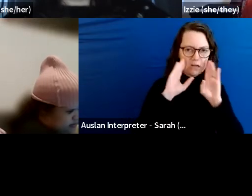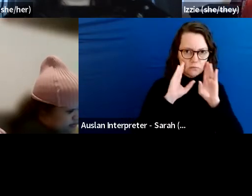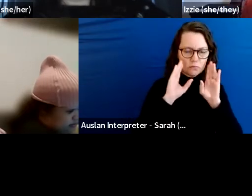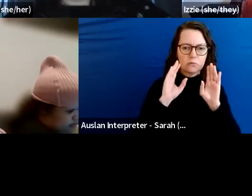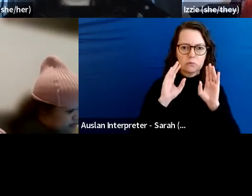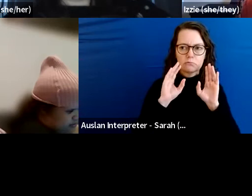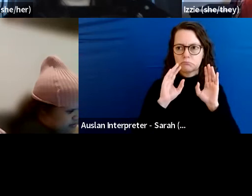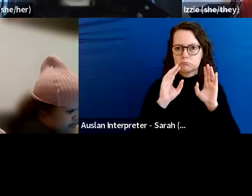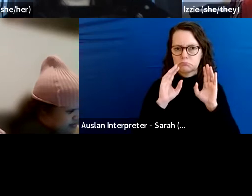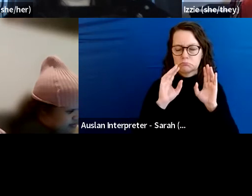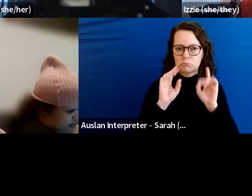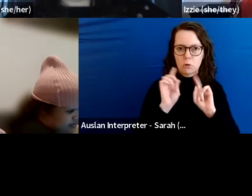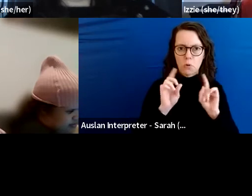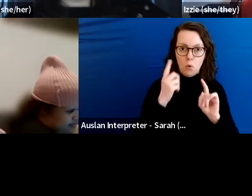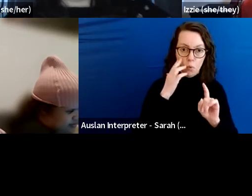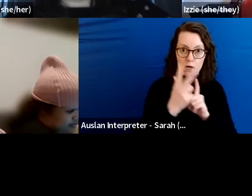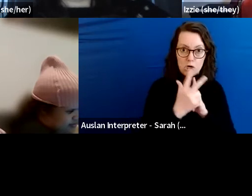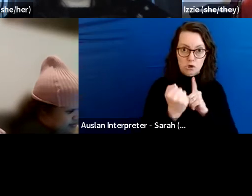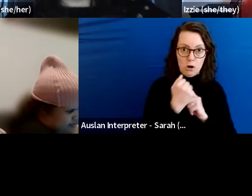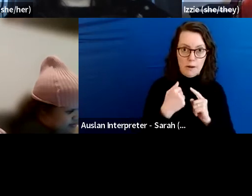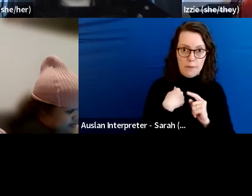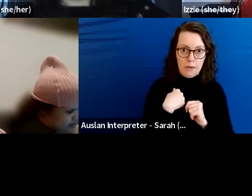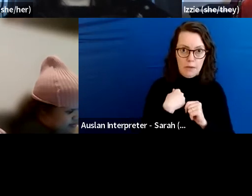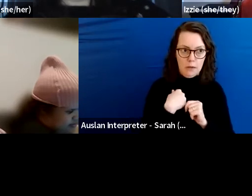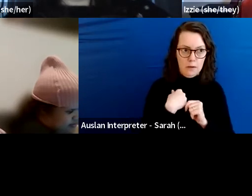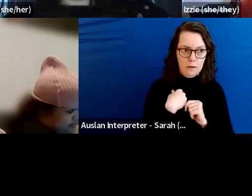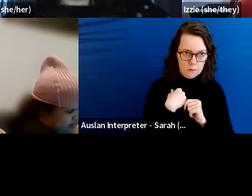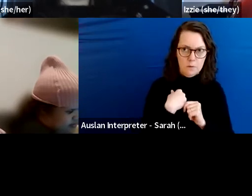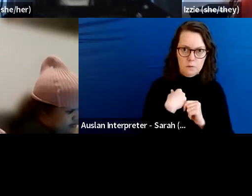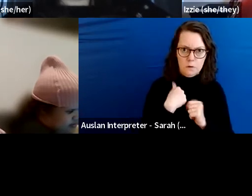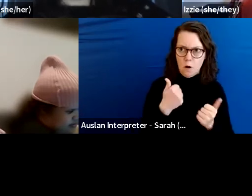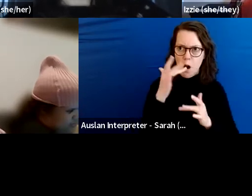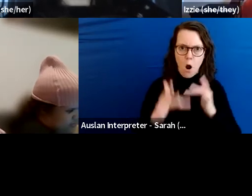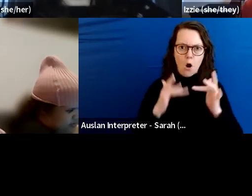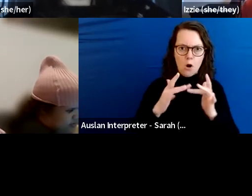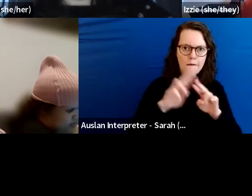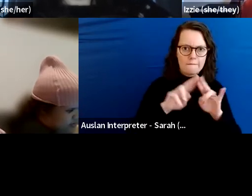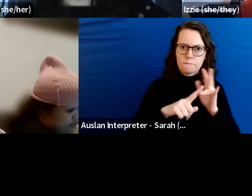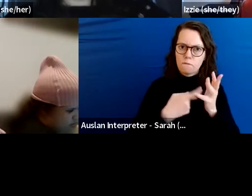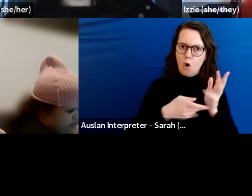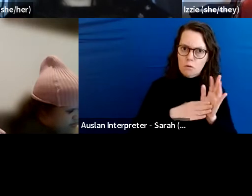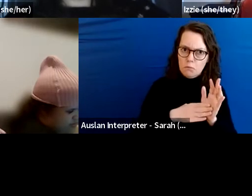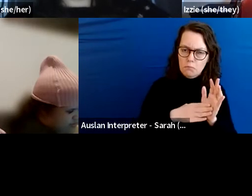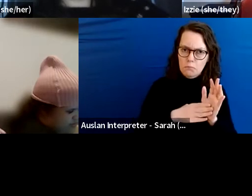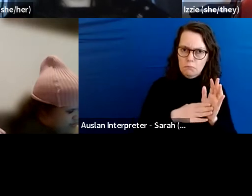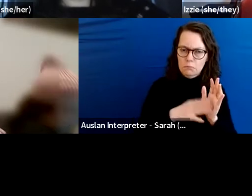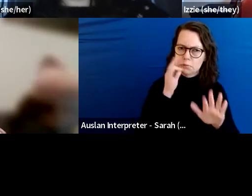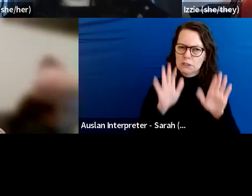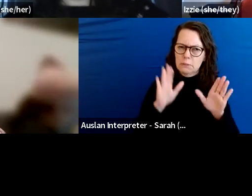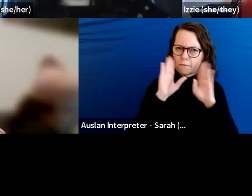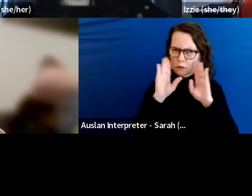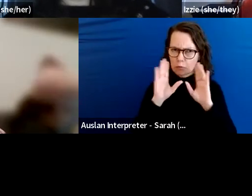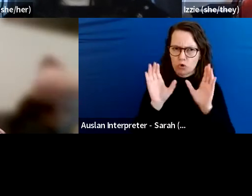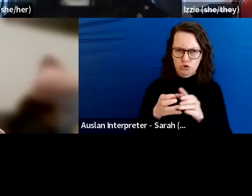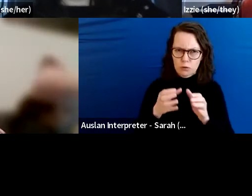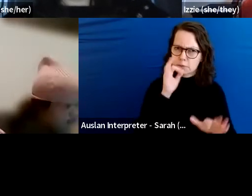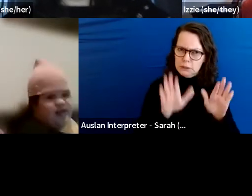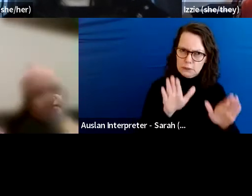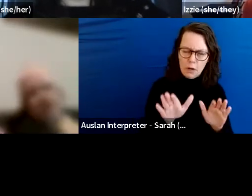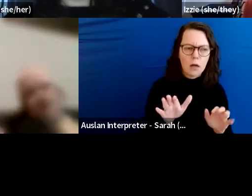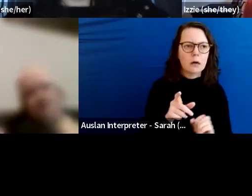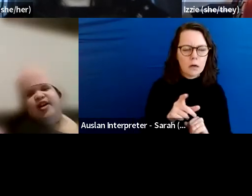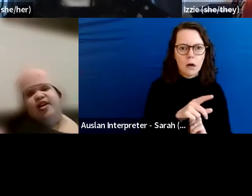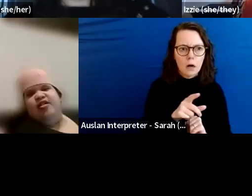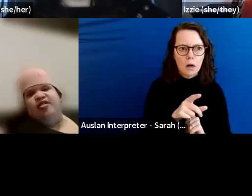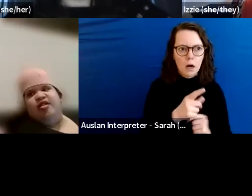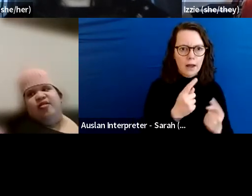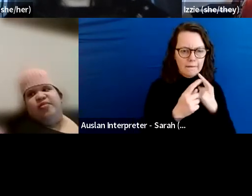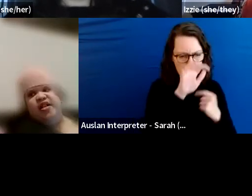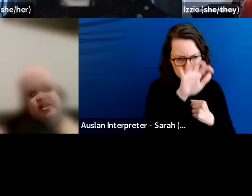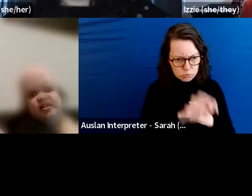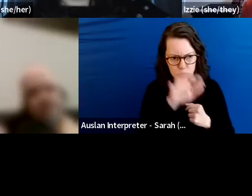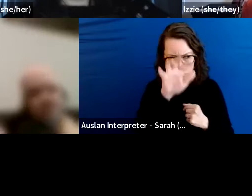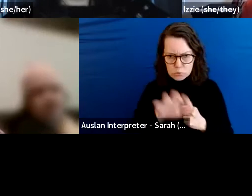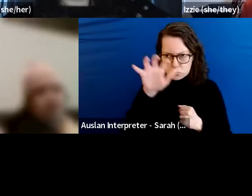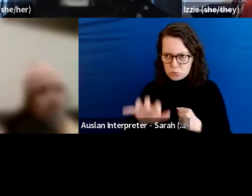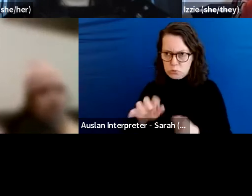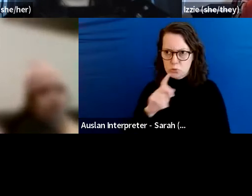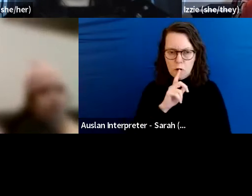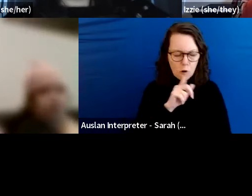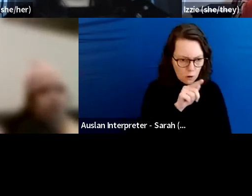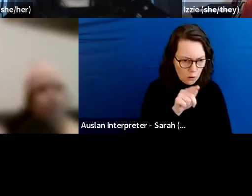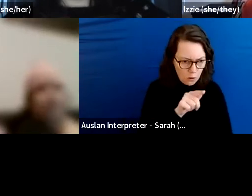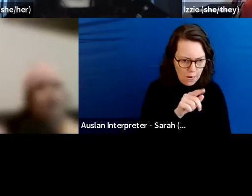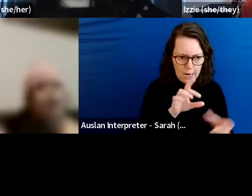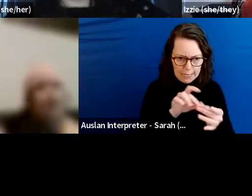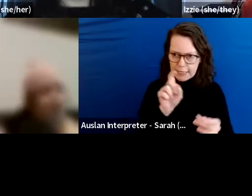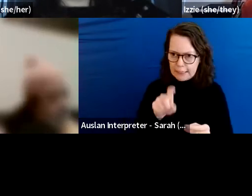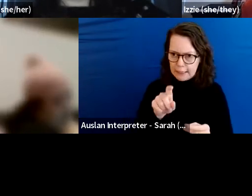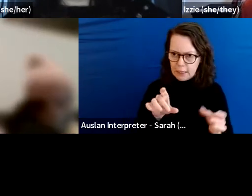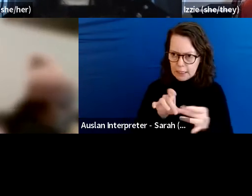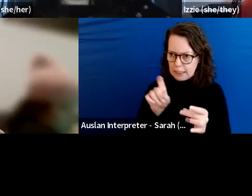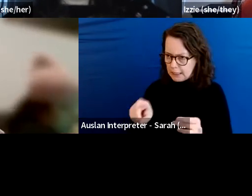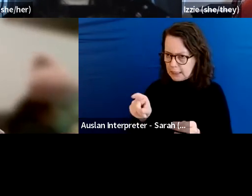you know as soon as I was diagnosed I sort of joined all these online forums and groups like that and you know there's a lot of information that goes through there but as well there's a lot of helpful information because you know if I couldn't afford